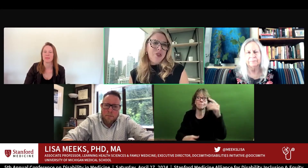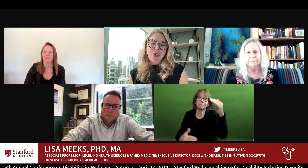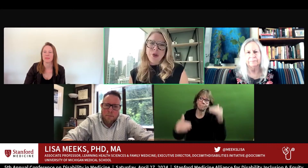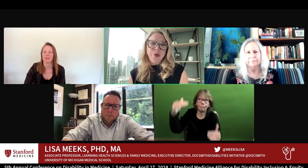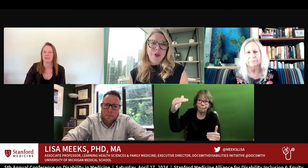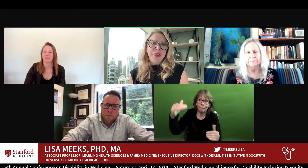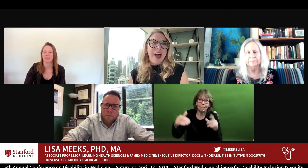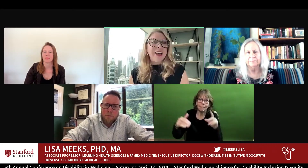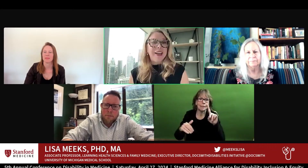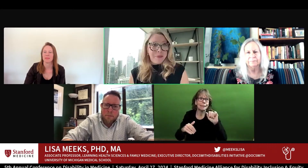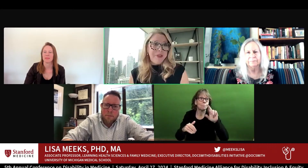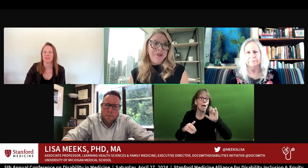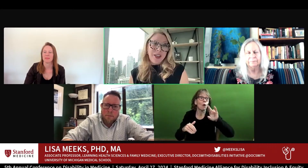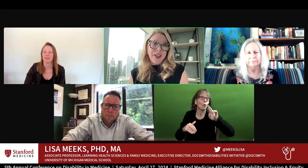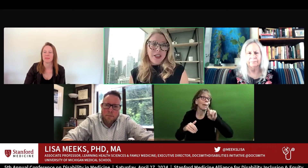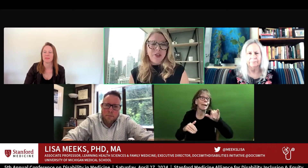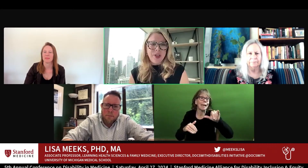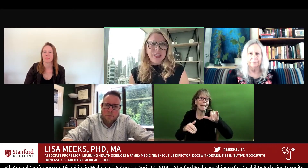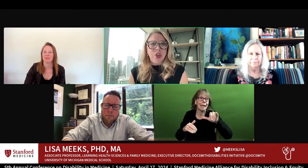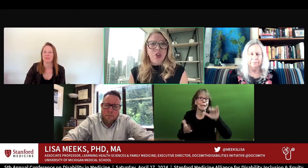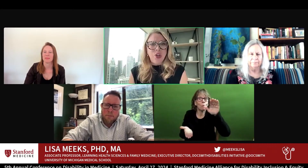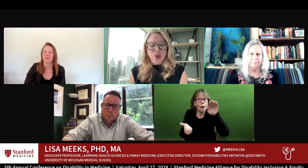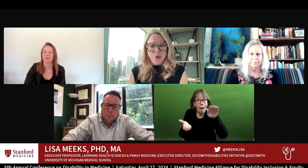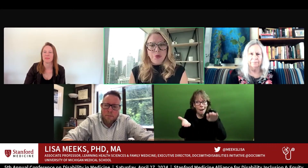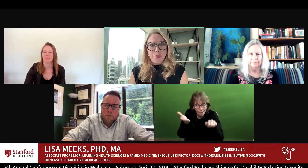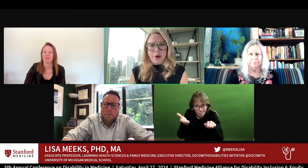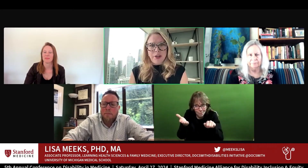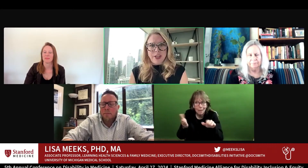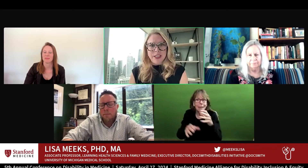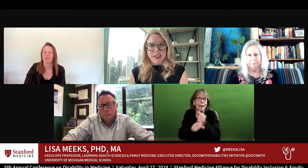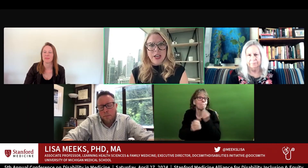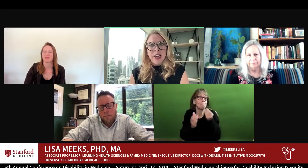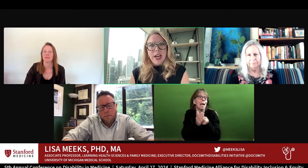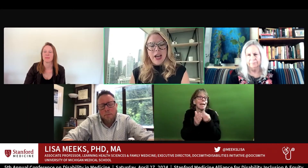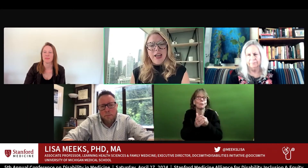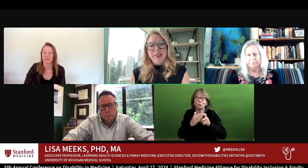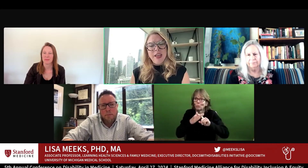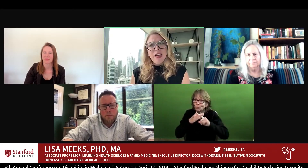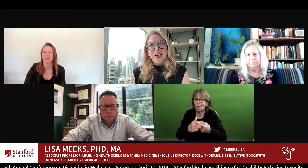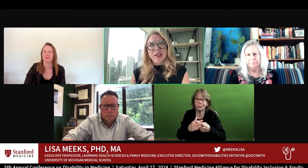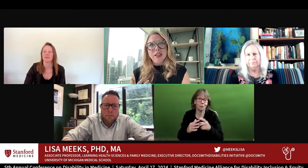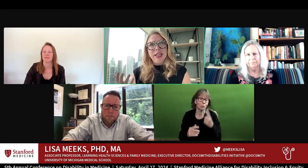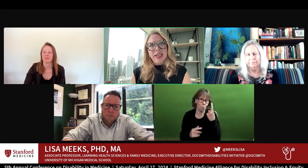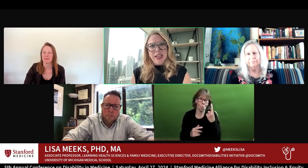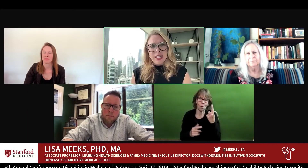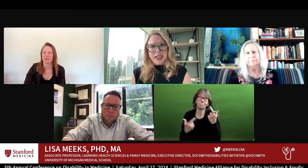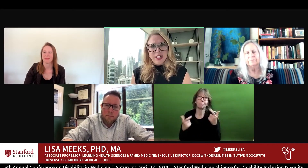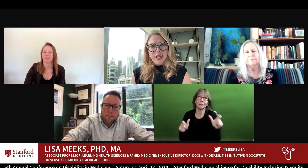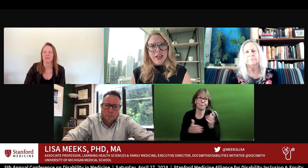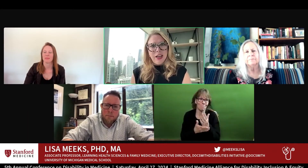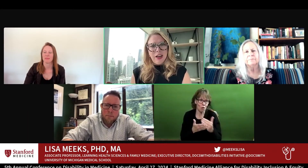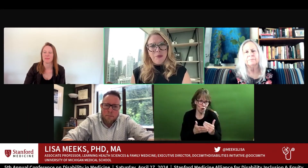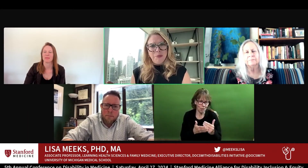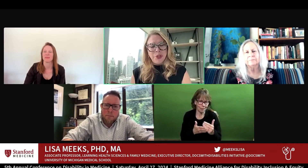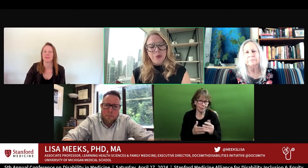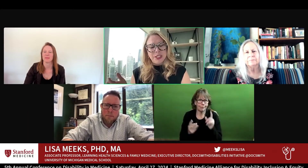And so that can be funded and so that's a huge part of this. I think leaning in to